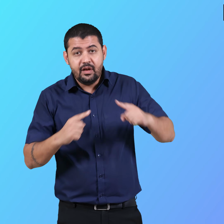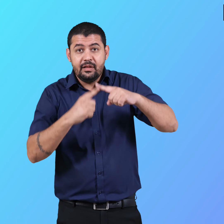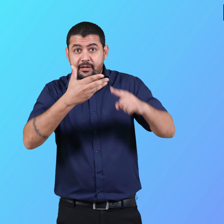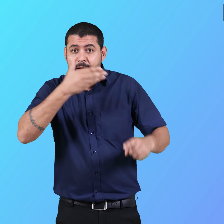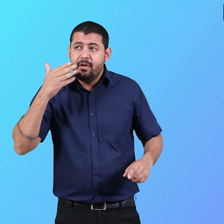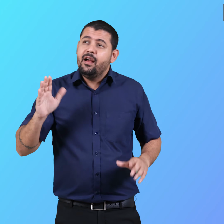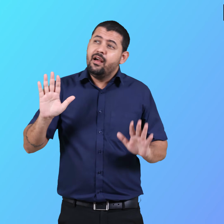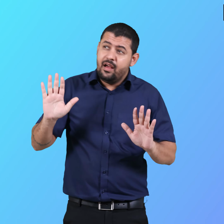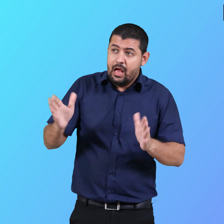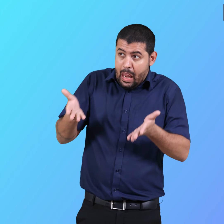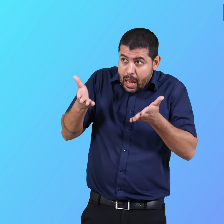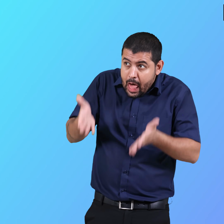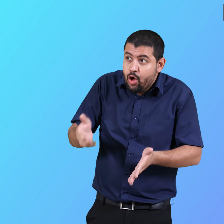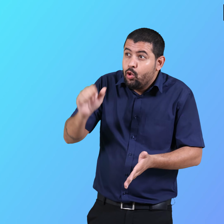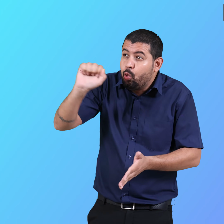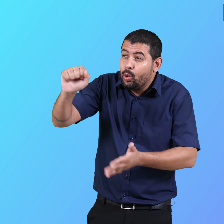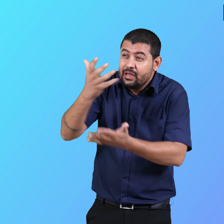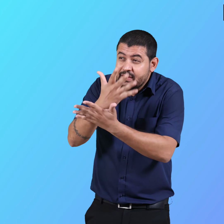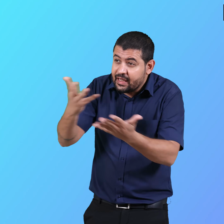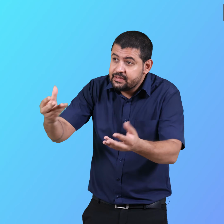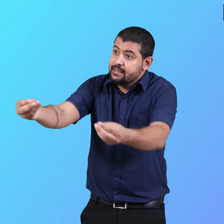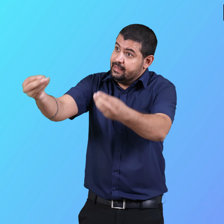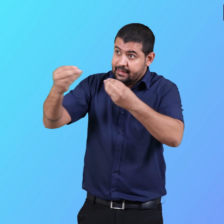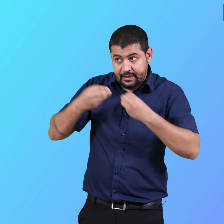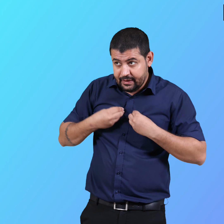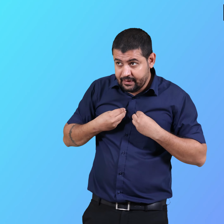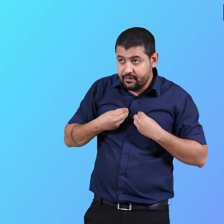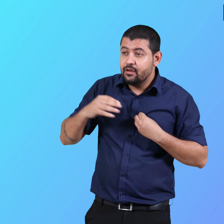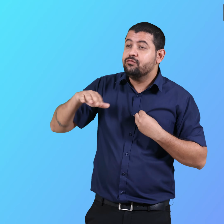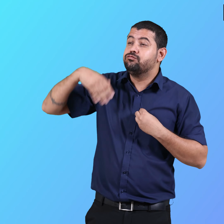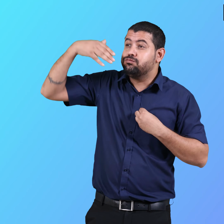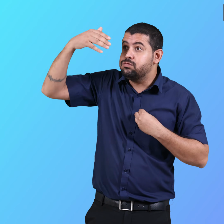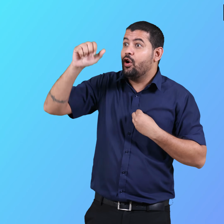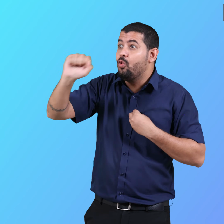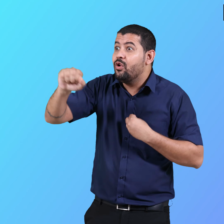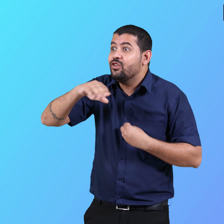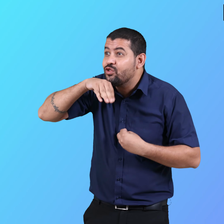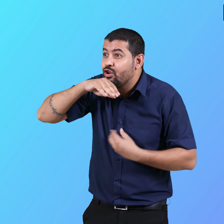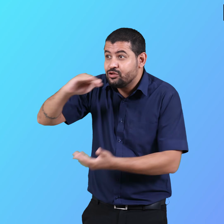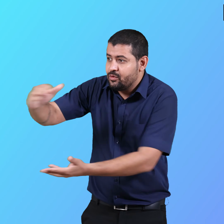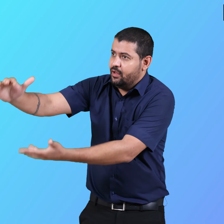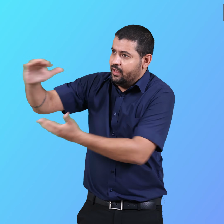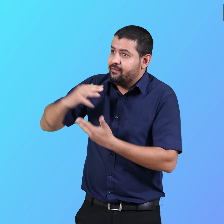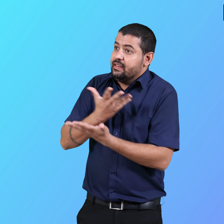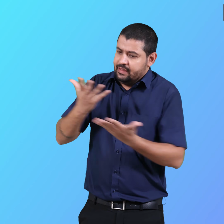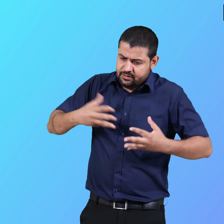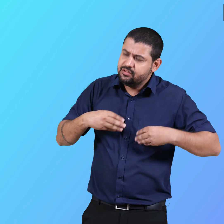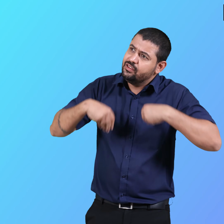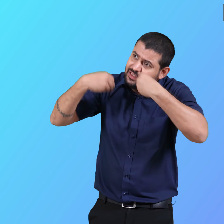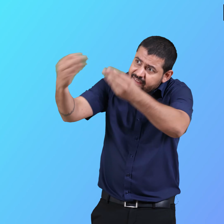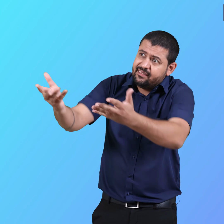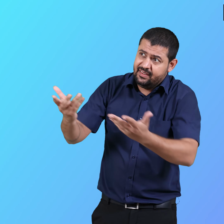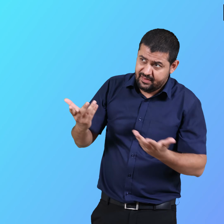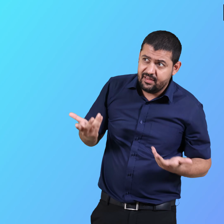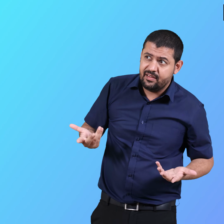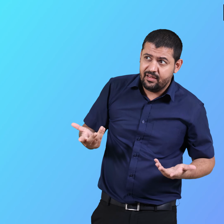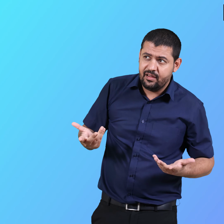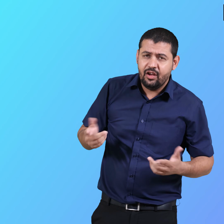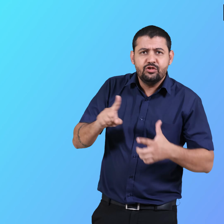She answered, “I agree to that. But you must give me something to keep until you send the goat.”